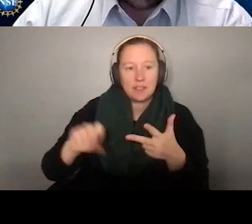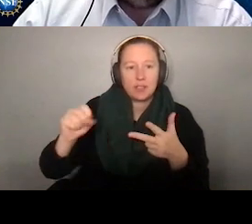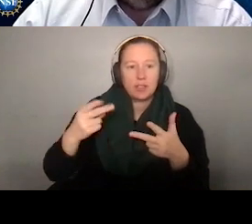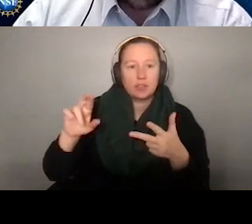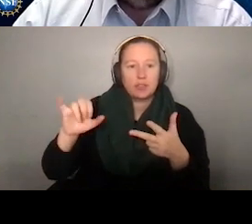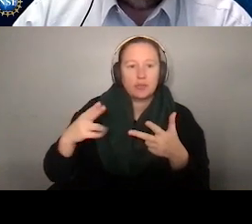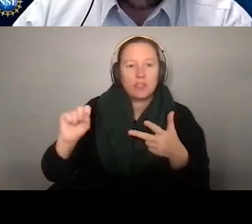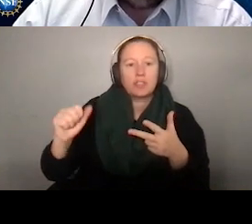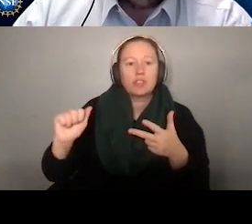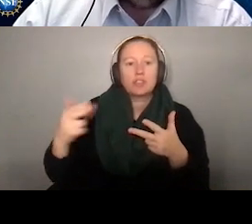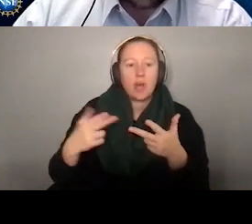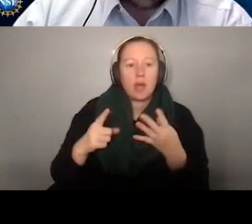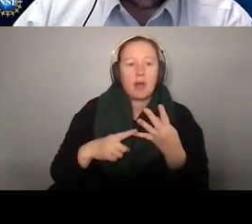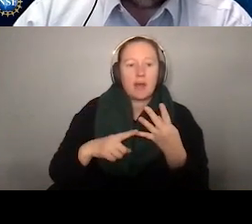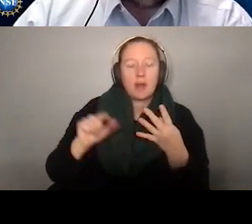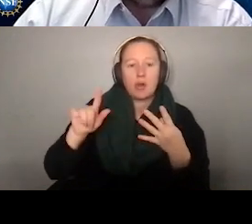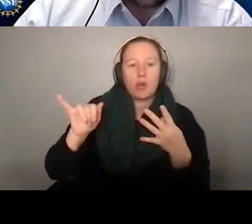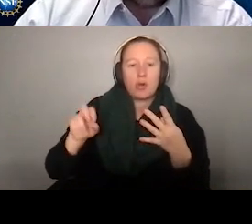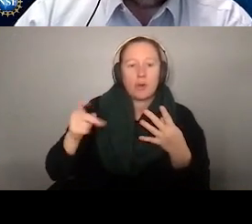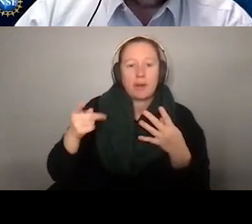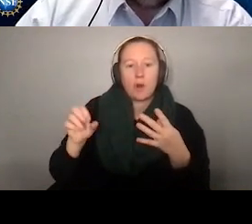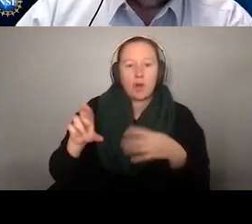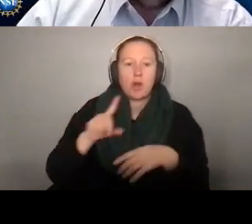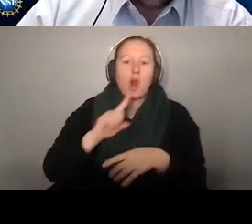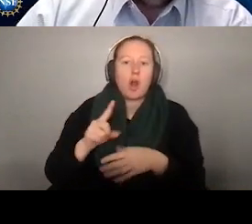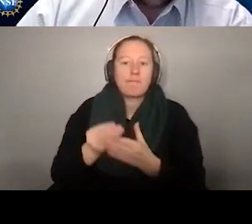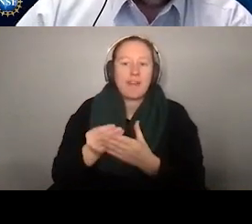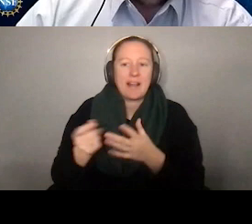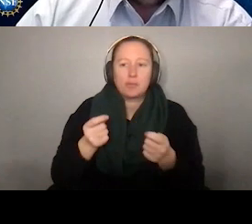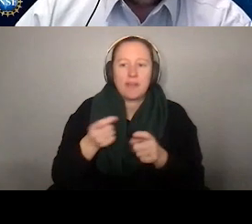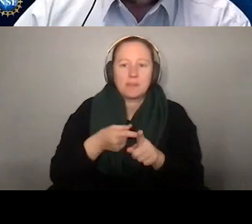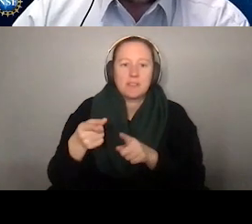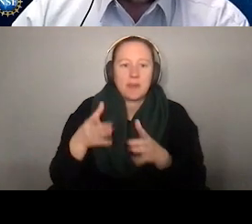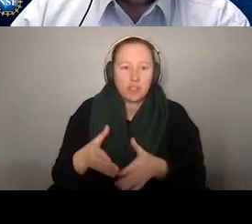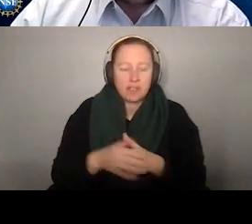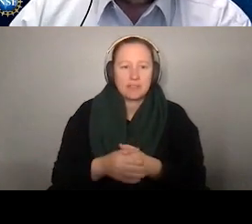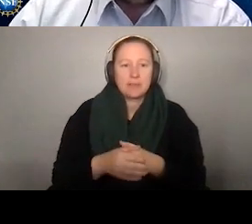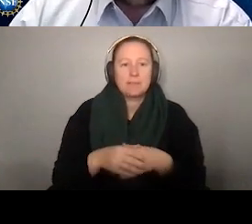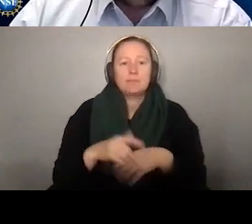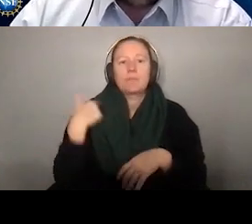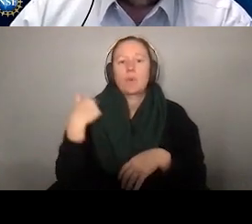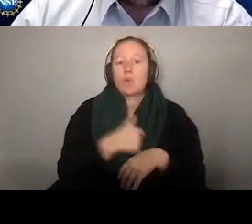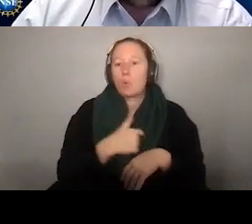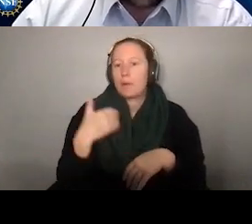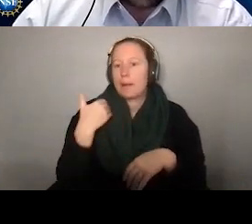our financial management specialists in the section. We have a diverse agenda today that hopefully will be